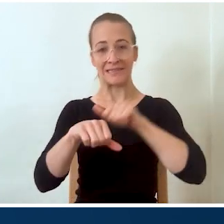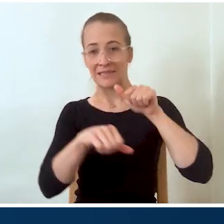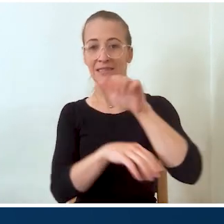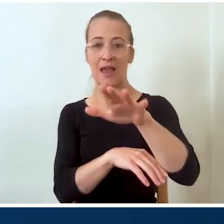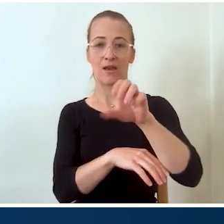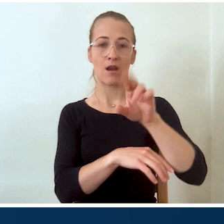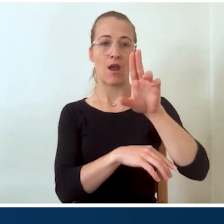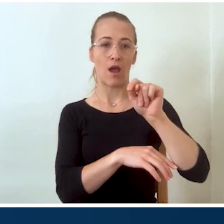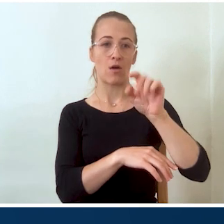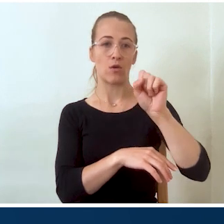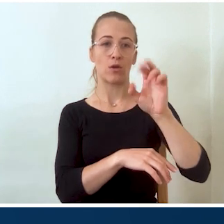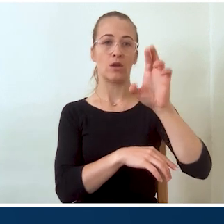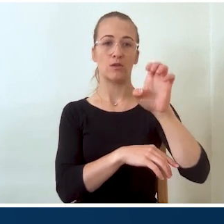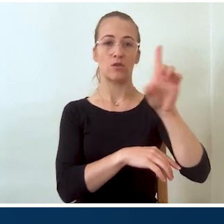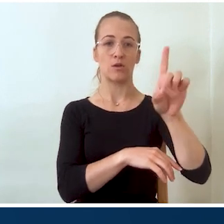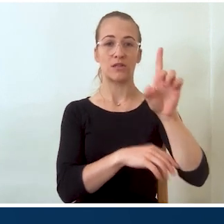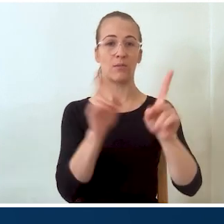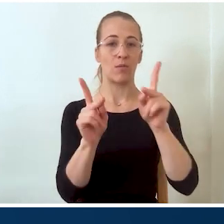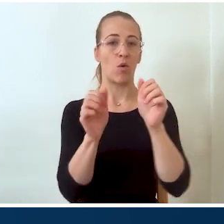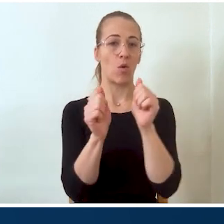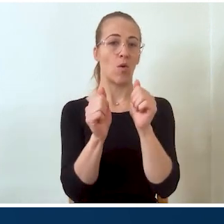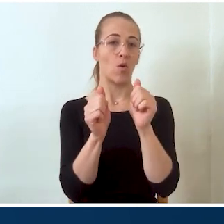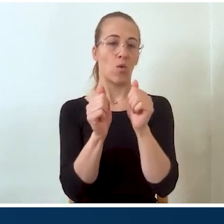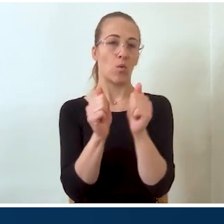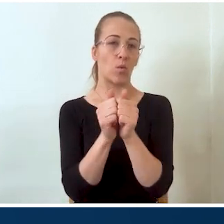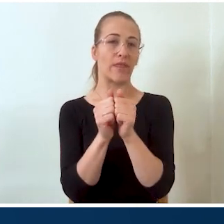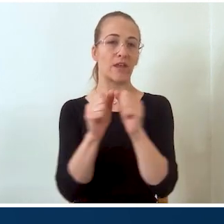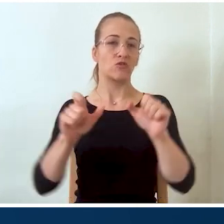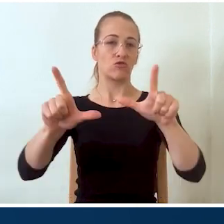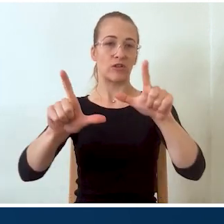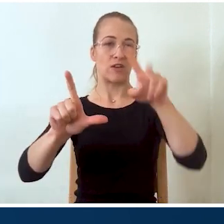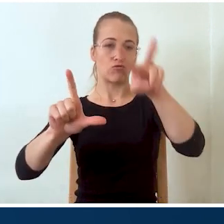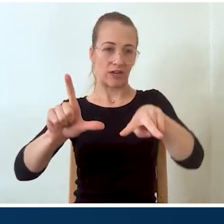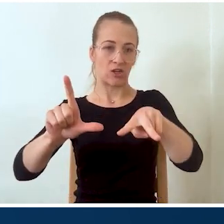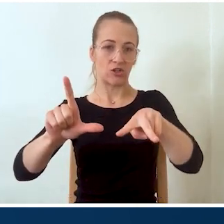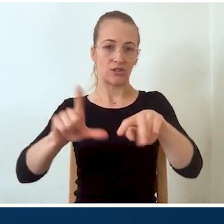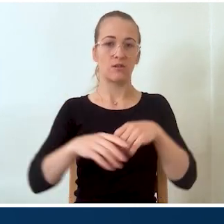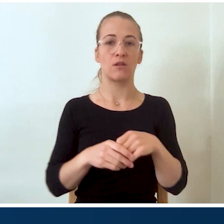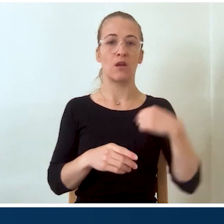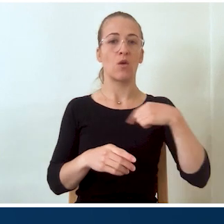to three or four people we knew used screen readers, and we got a variety of feedback back.